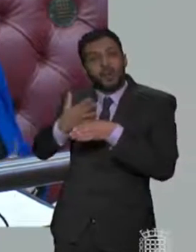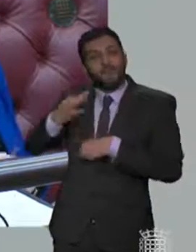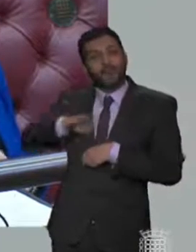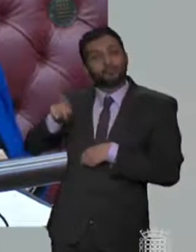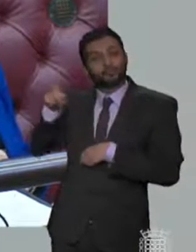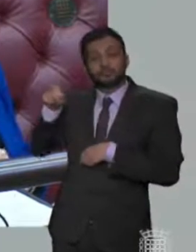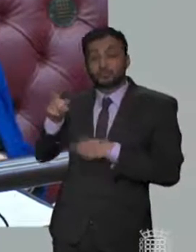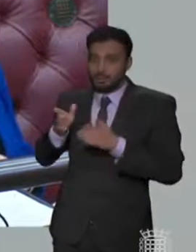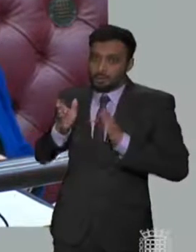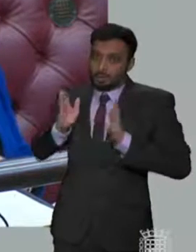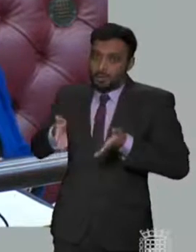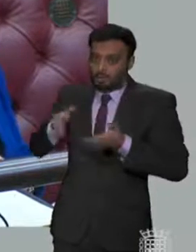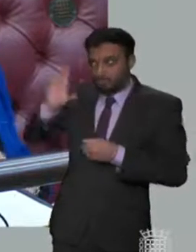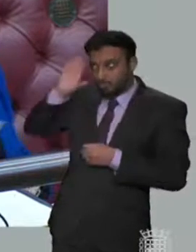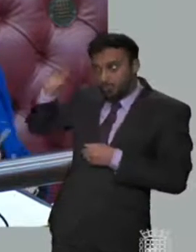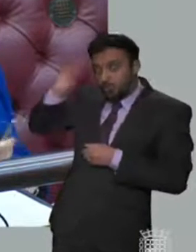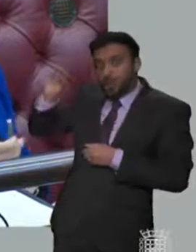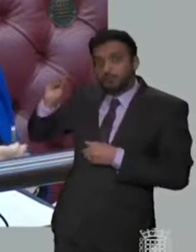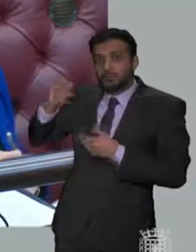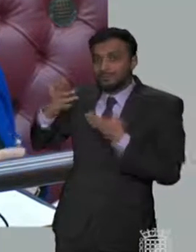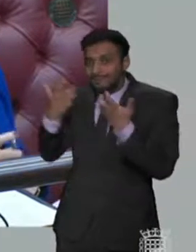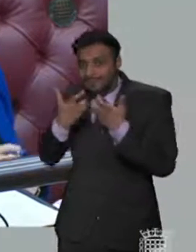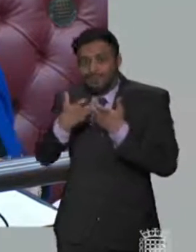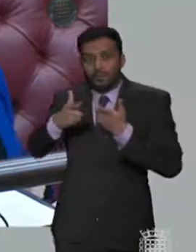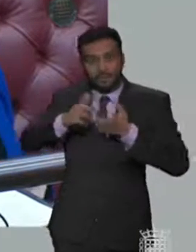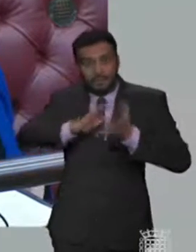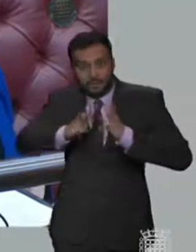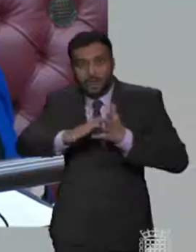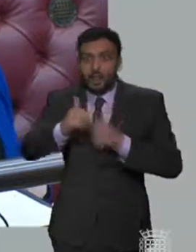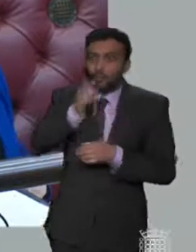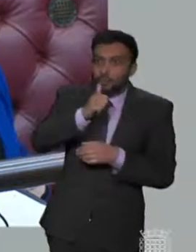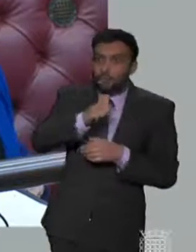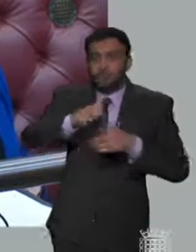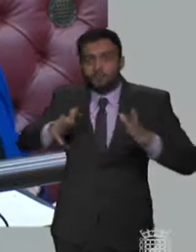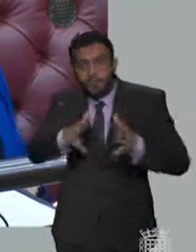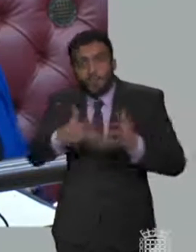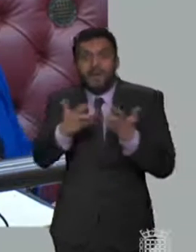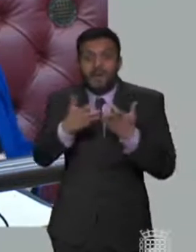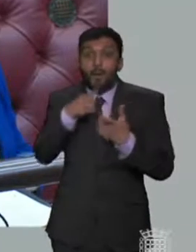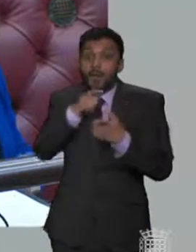and facilitation of bsl which will be developed together with deaf bsl signers as part of the